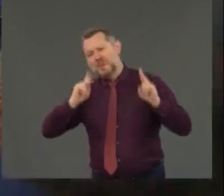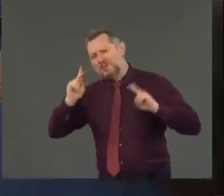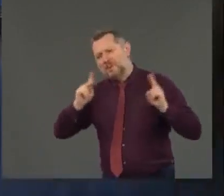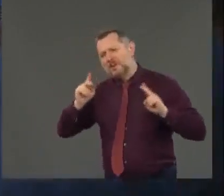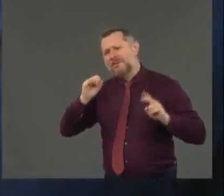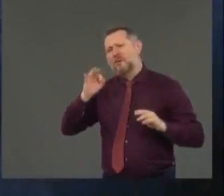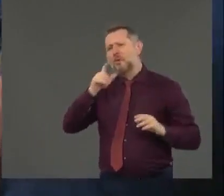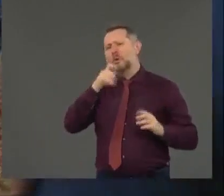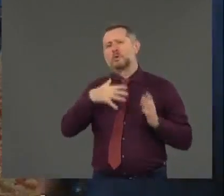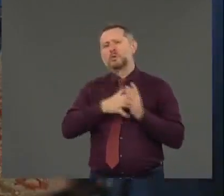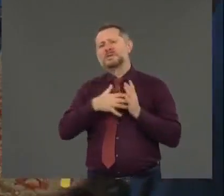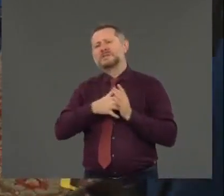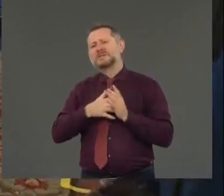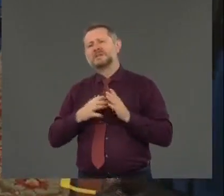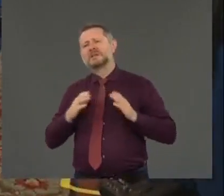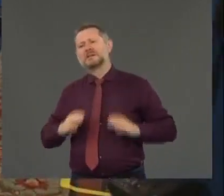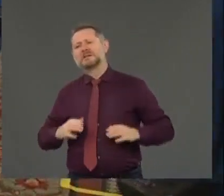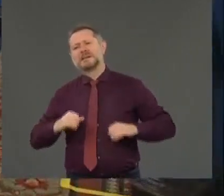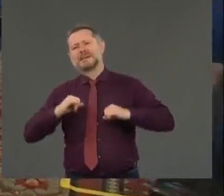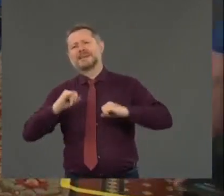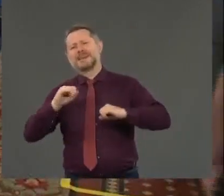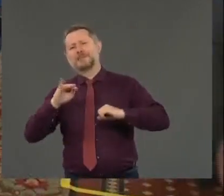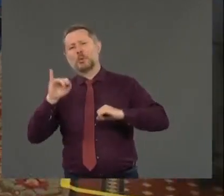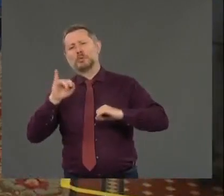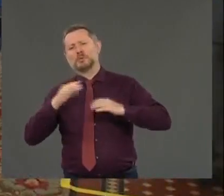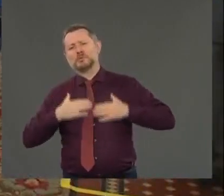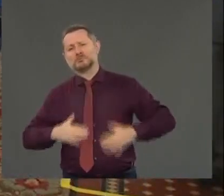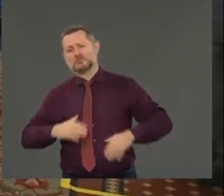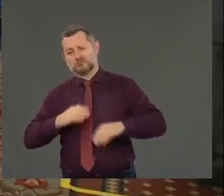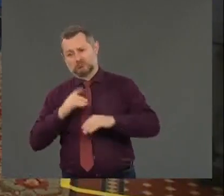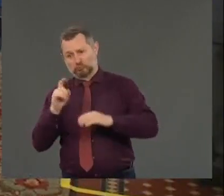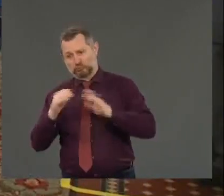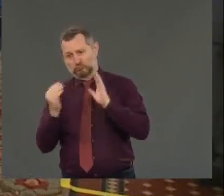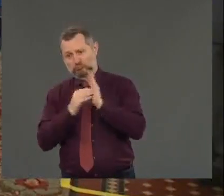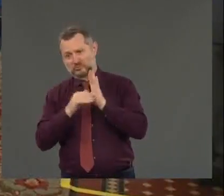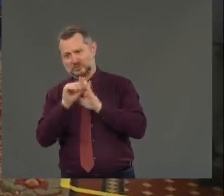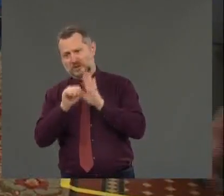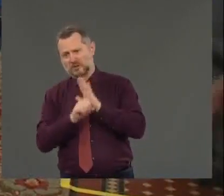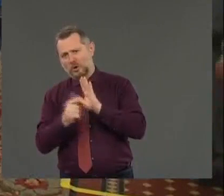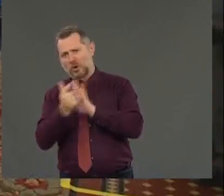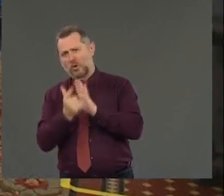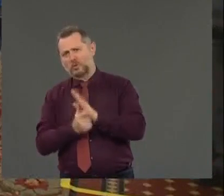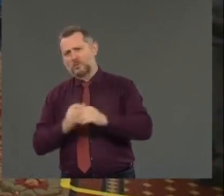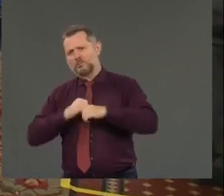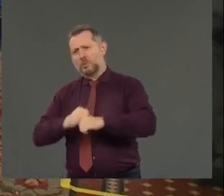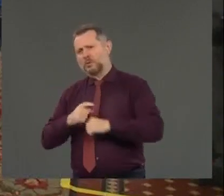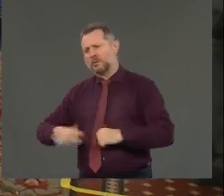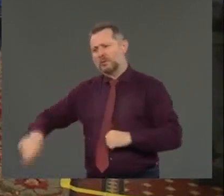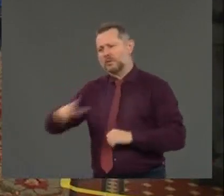IF SHE HAS A FOLLOW-UP. I JUST DIDN'T GET AN ANSWER. I WAS WONDERING IF YOU WERE